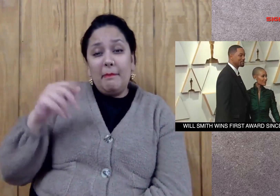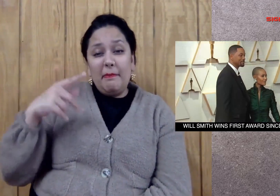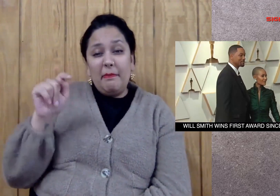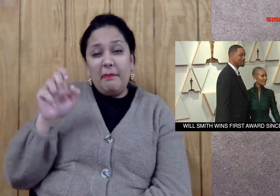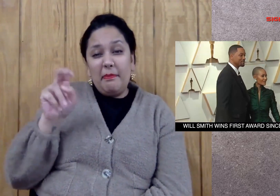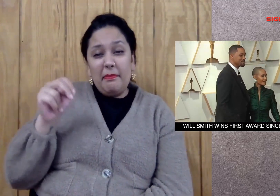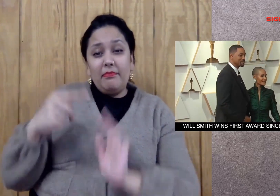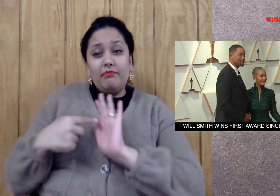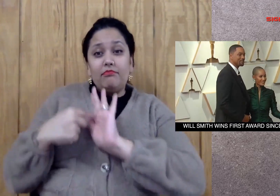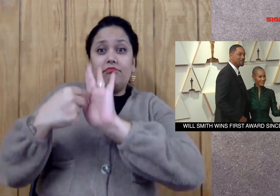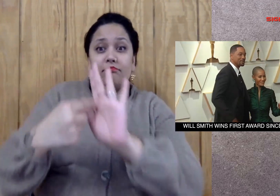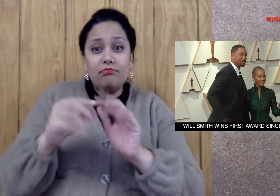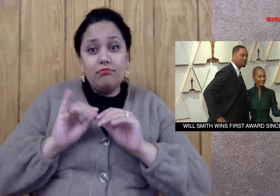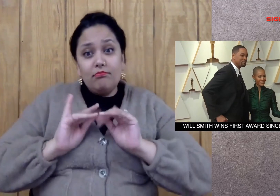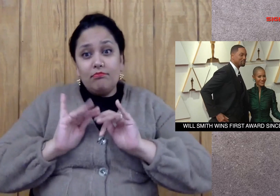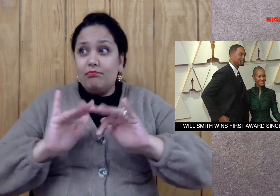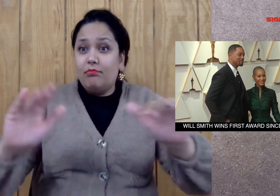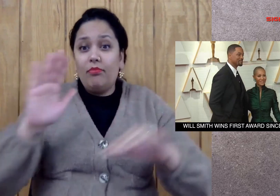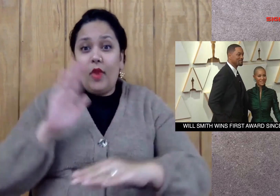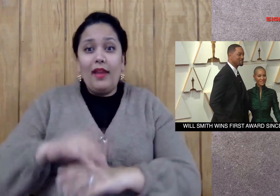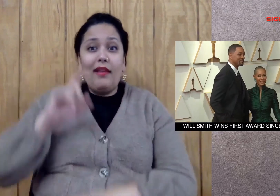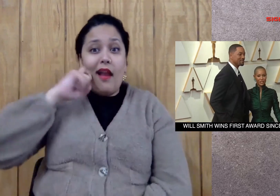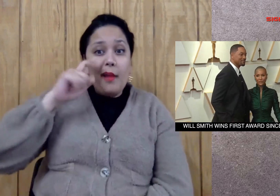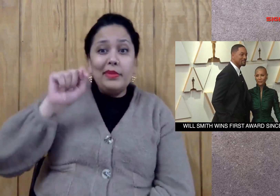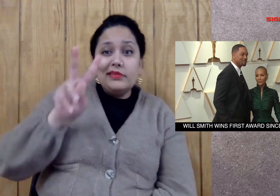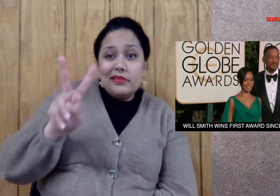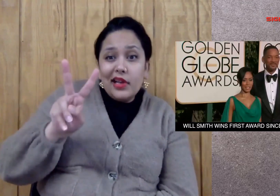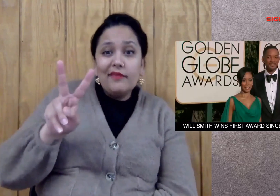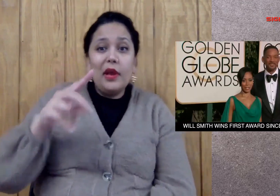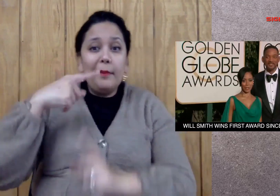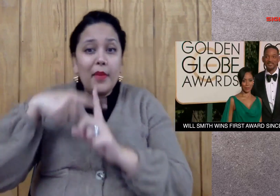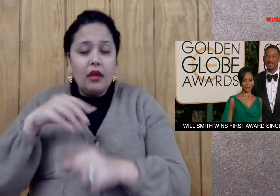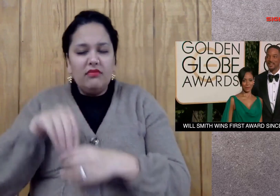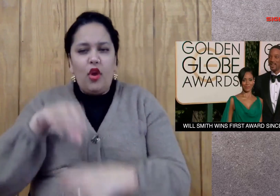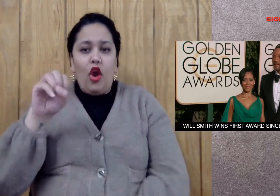emancipation debuted on Apple TV Plus in October